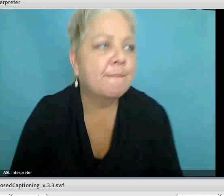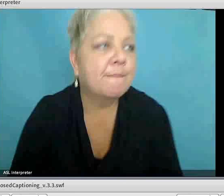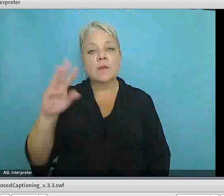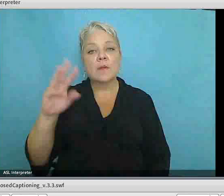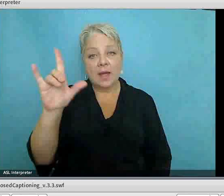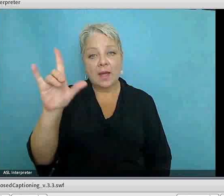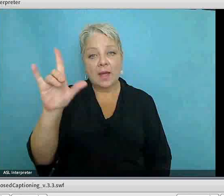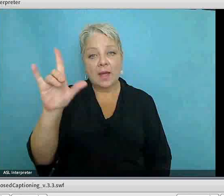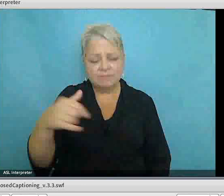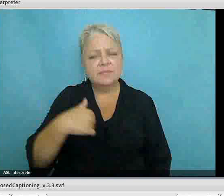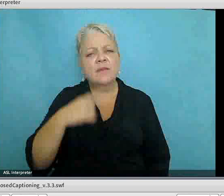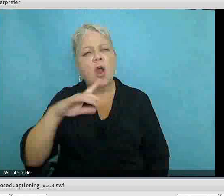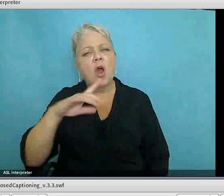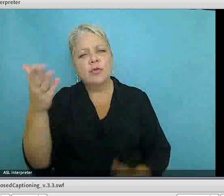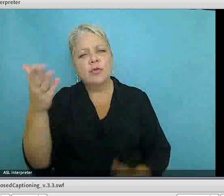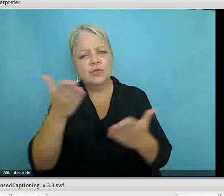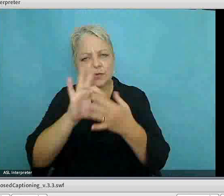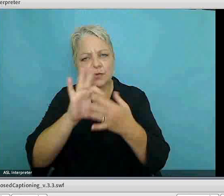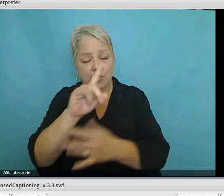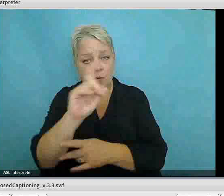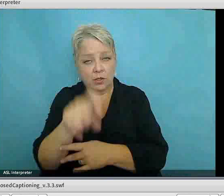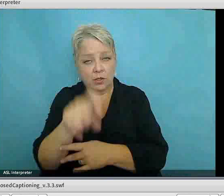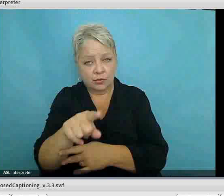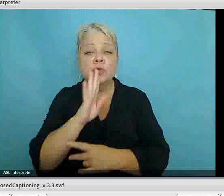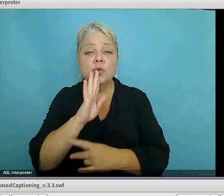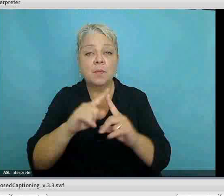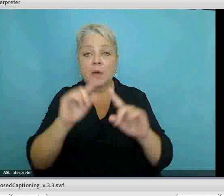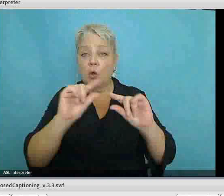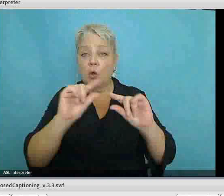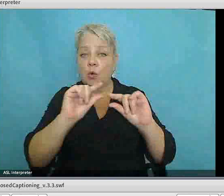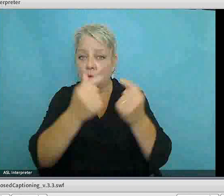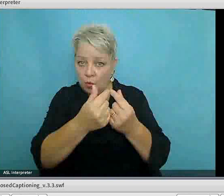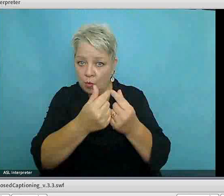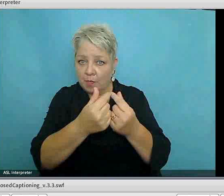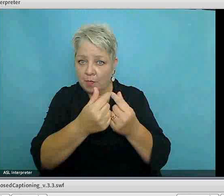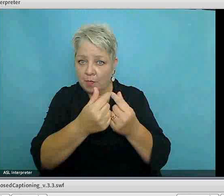And you know, the list that I gave was really an examples list; it wasn't comprehensive.